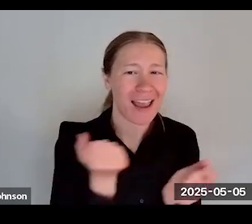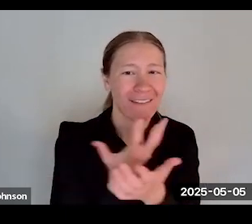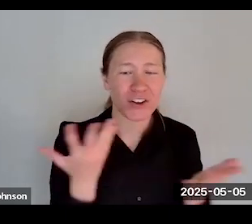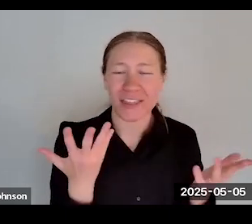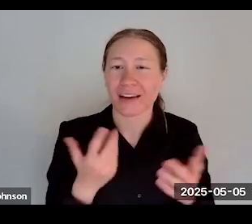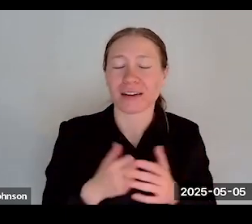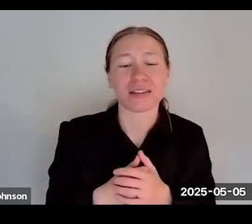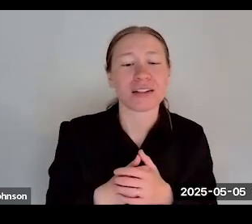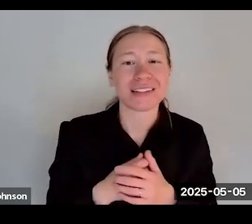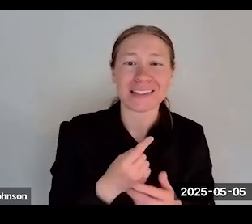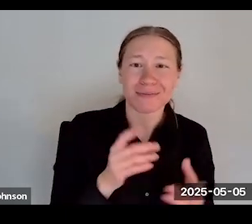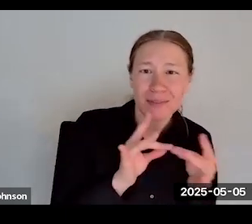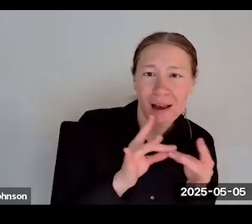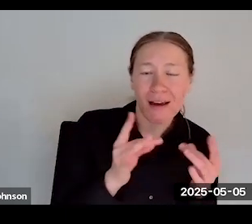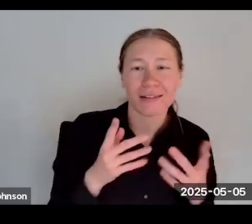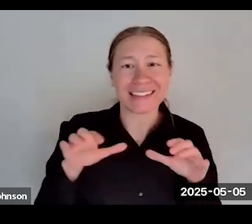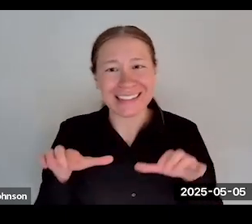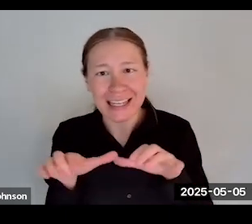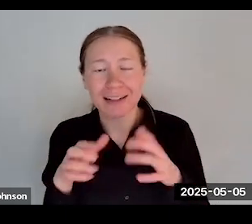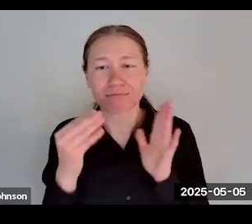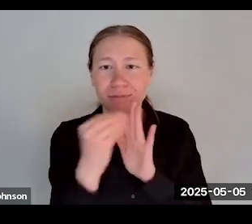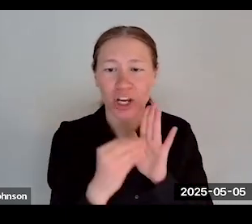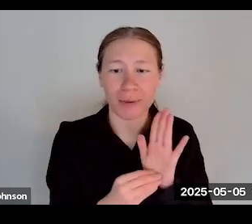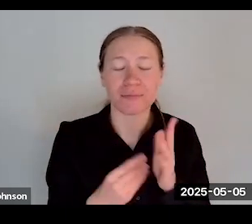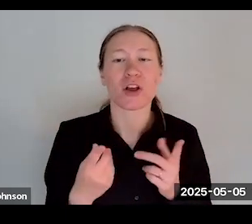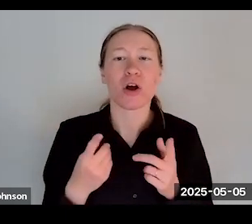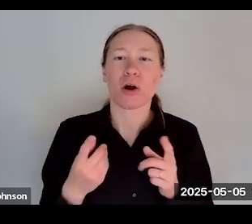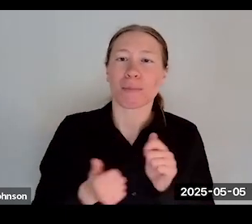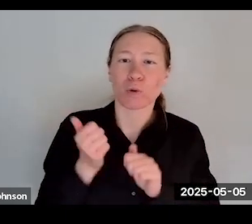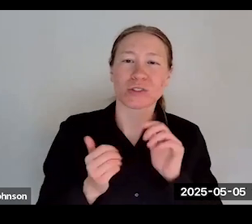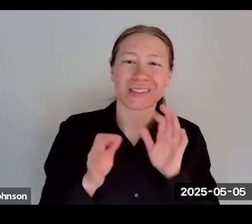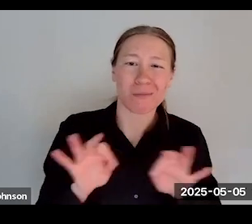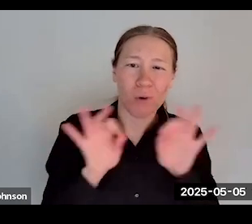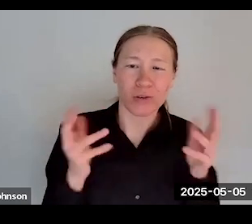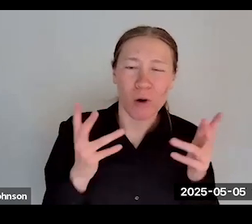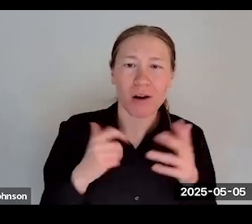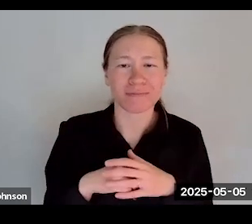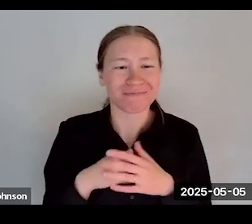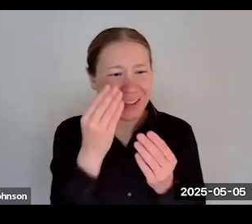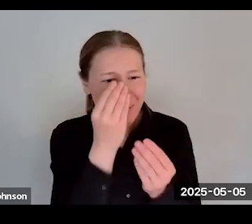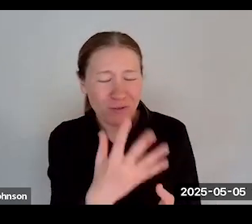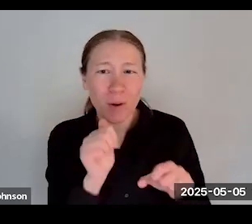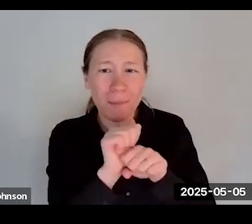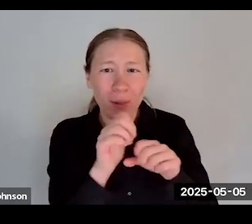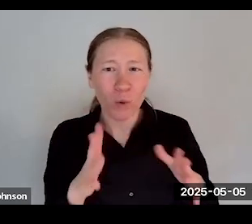But most importantly, come from a place of how can I help. Let the employee know that you're there to support them as best you can.